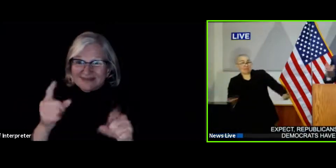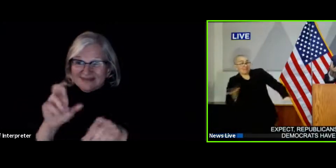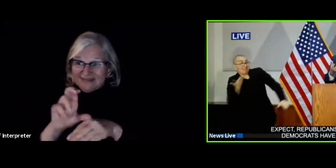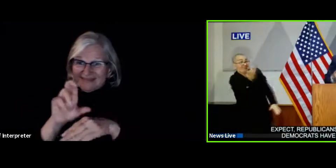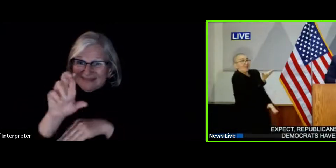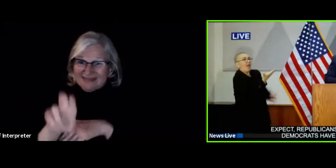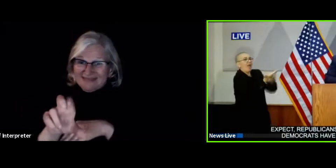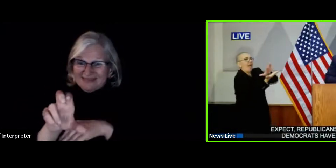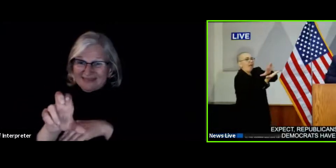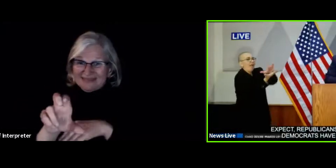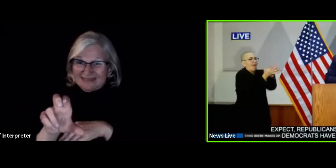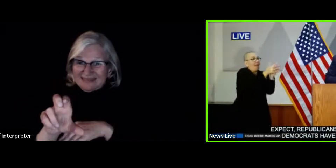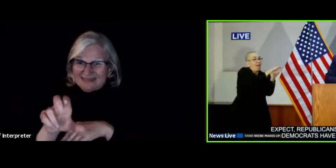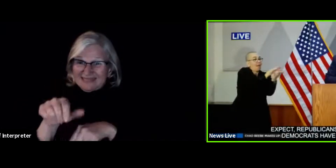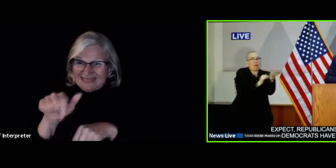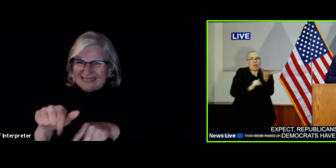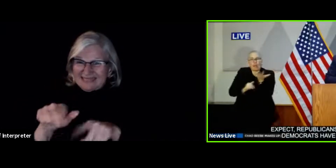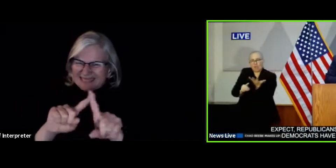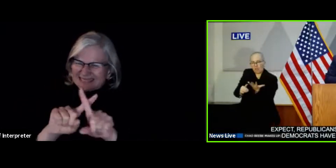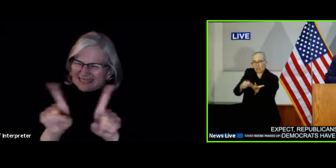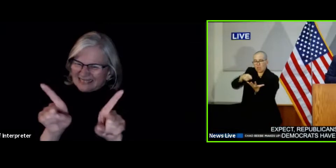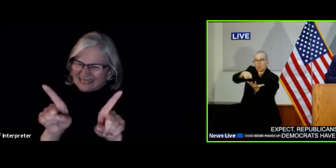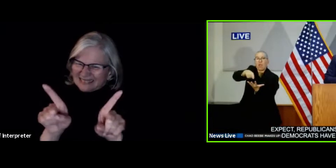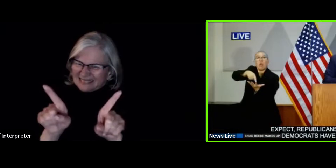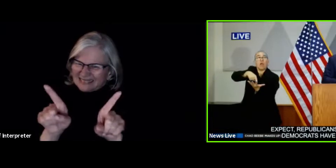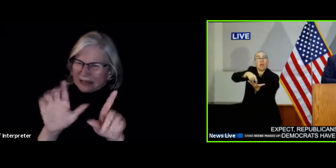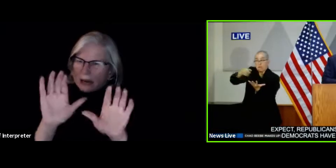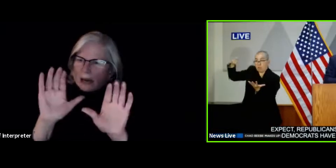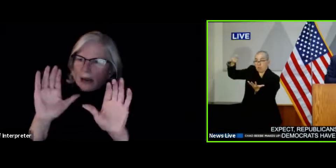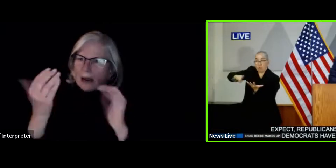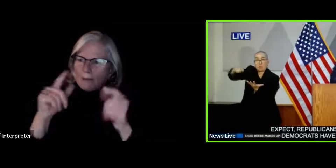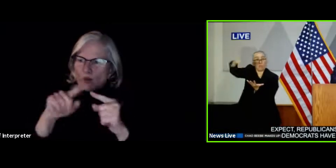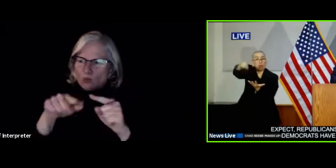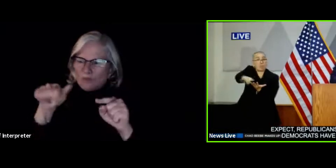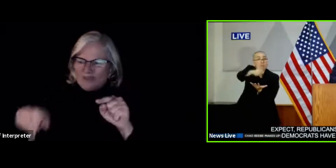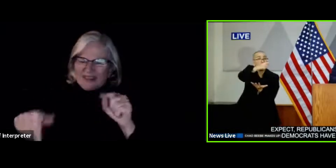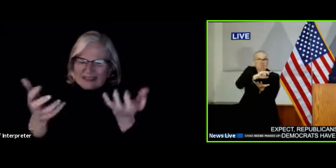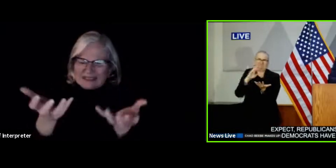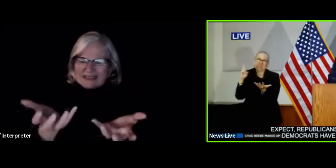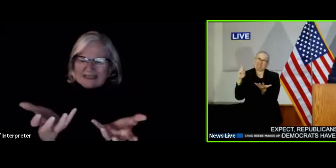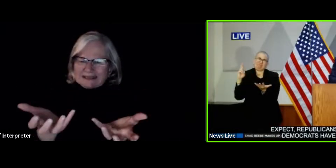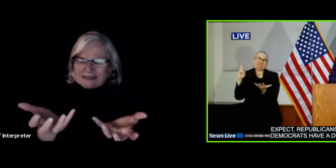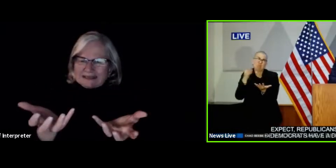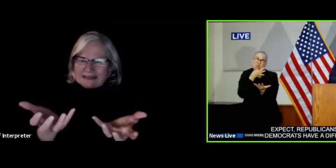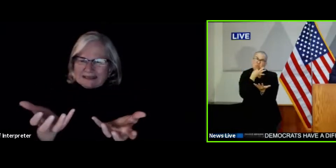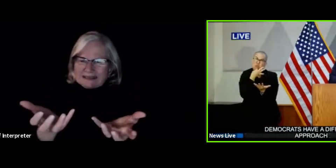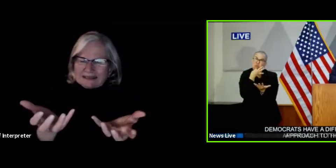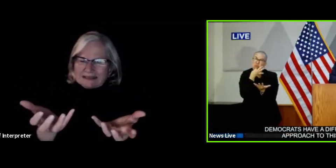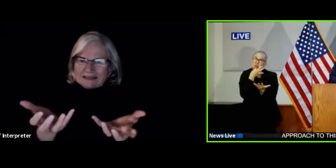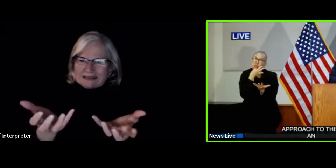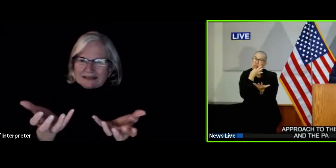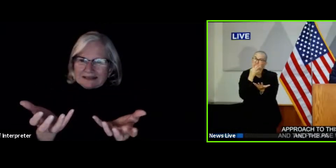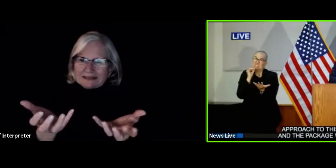MELDS THEM TOGETHER. IT'S MY HOPE THAT SOMETIME -- AGAIN, THAT THIS PROCESS WILL ACCELERATE ITSELF AFTER